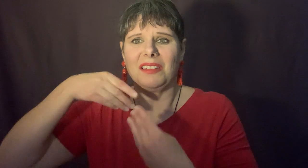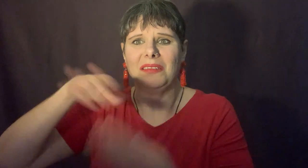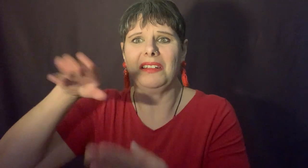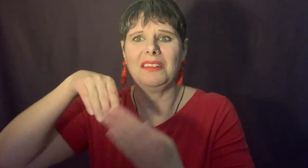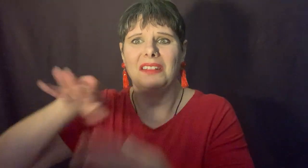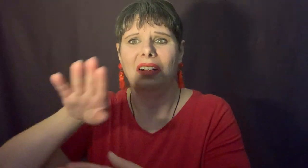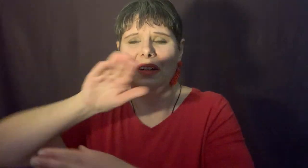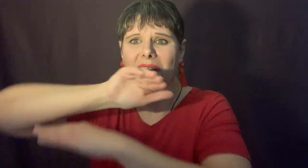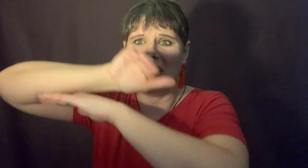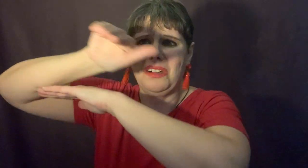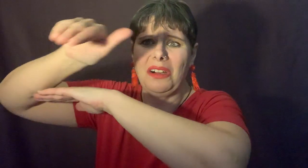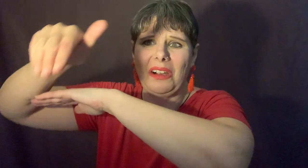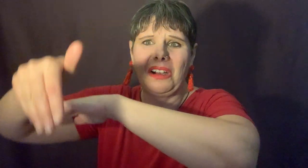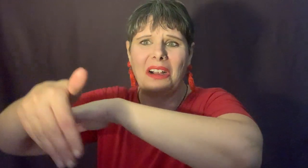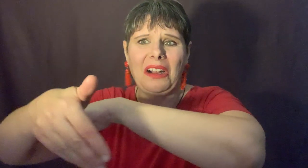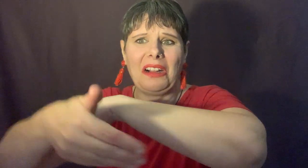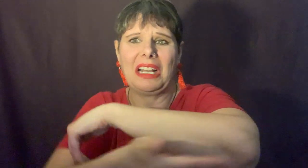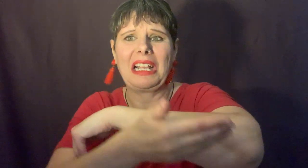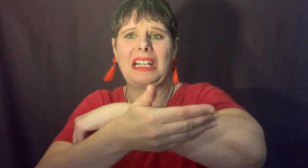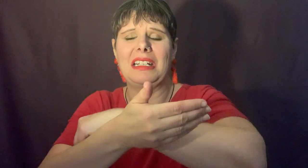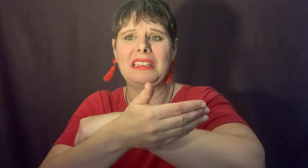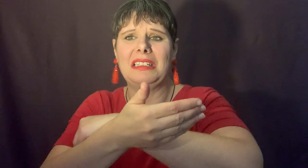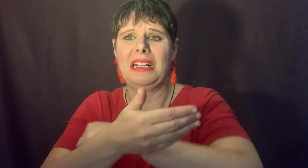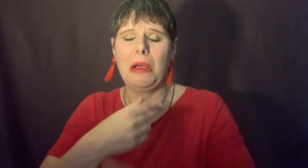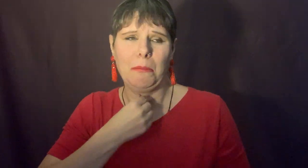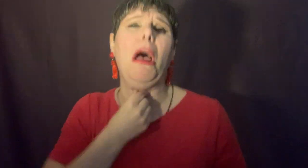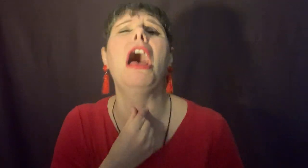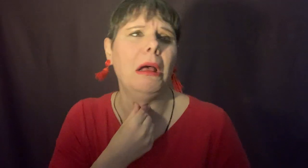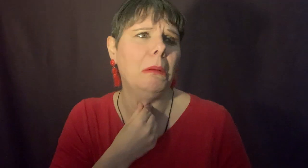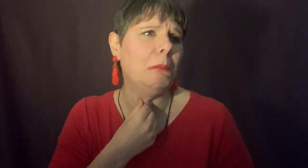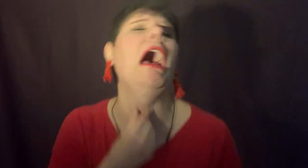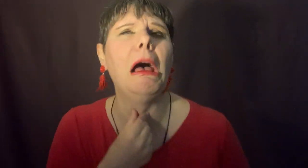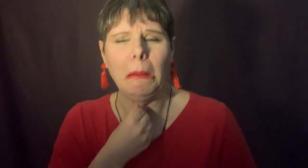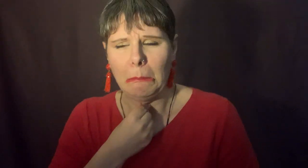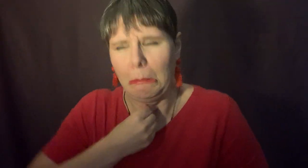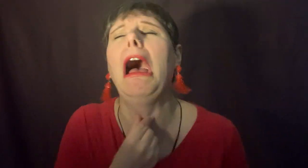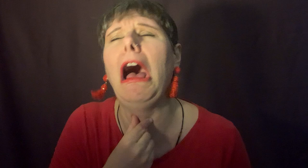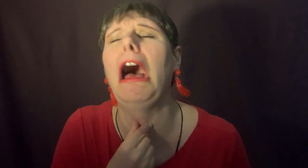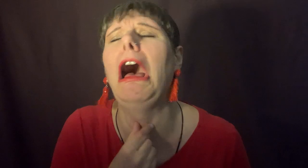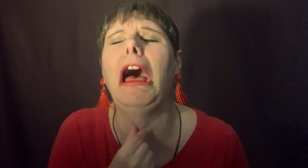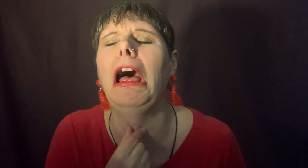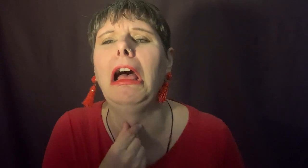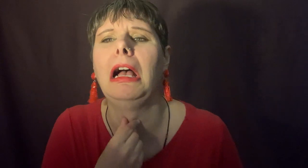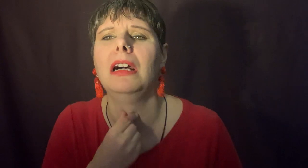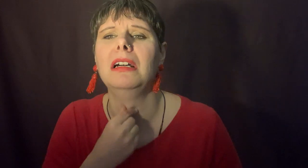Didn't stop barking for the entire night. Maaar, Maaar, Maaaaaaaaaar!